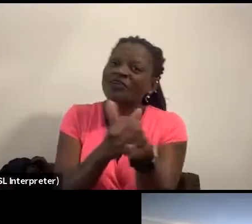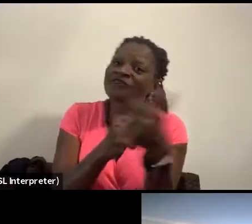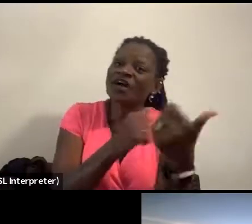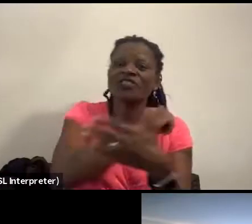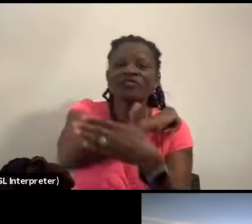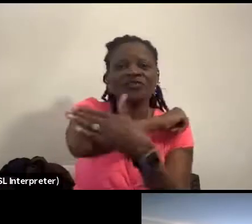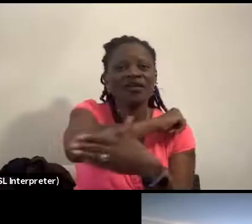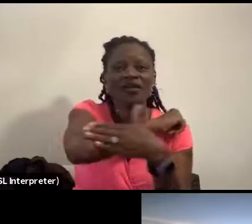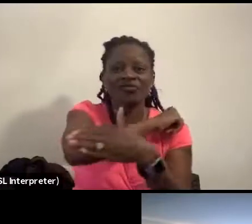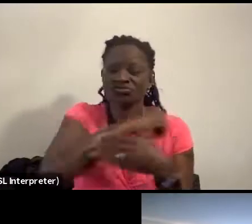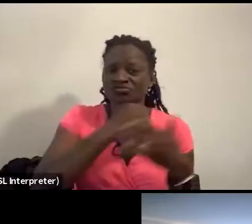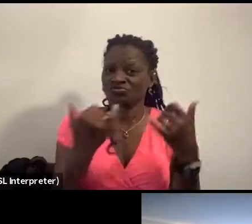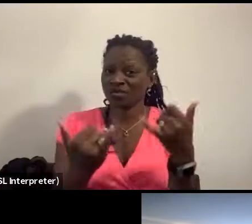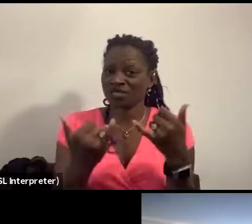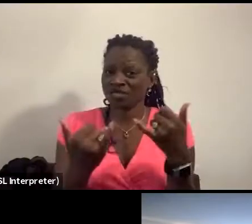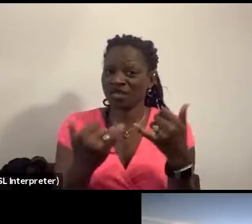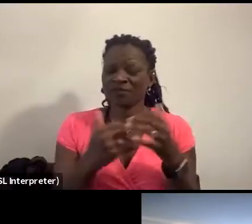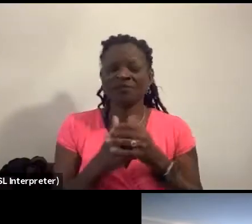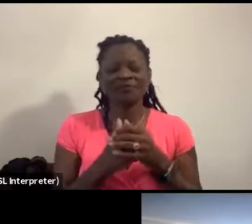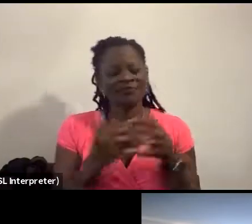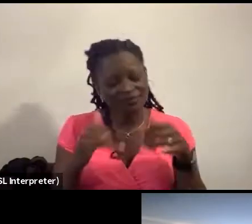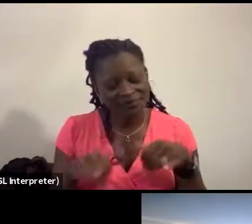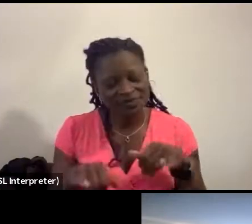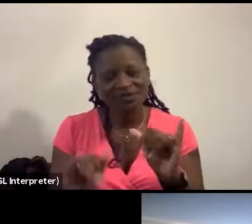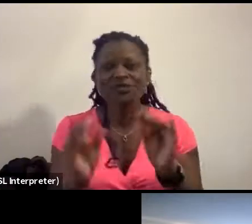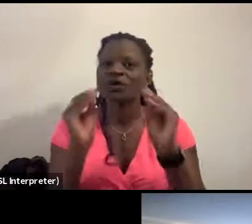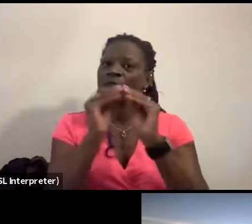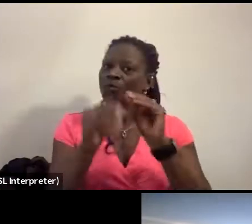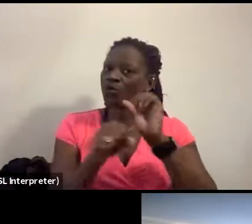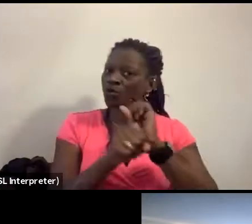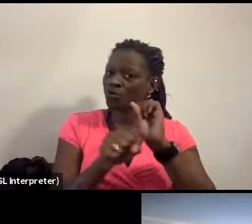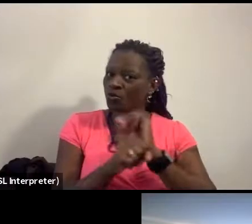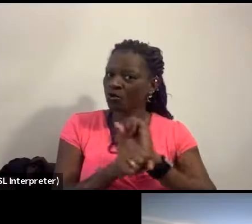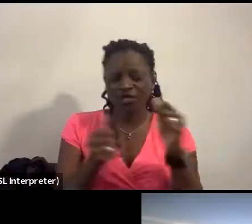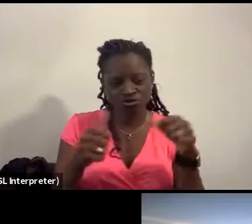But we continue to have more work to do as we try to achieve herd immunity and expand